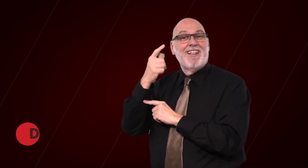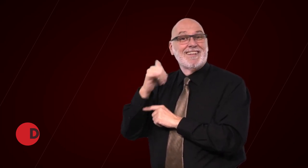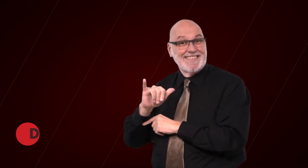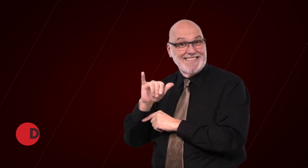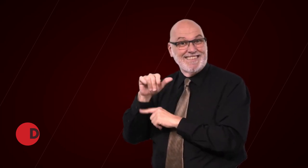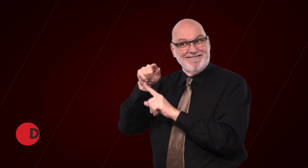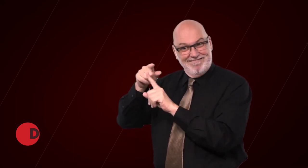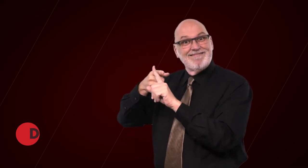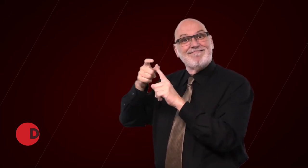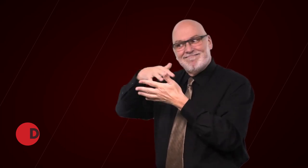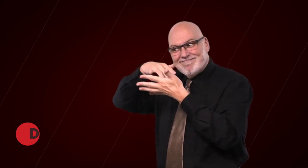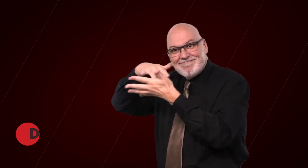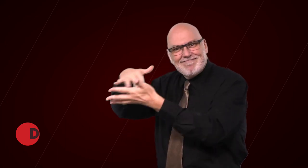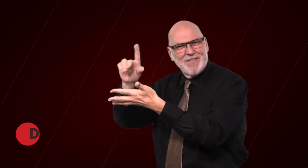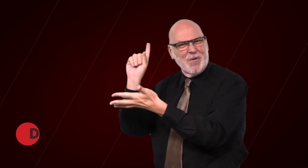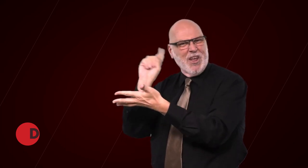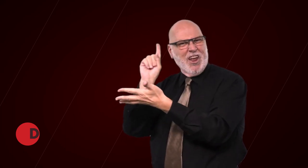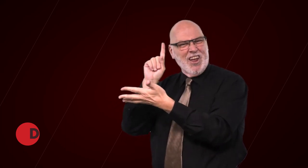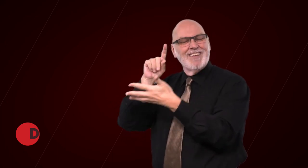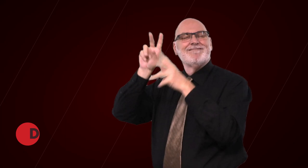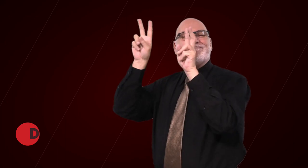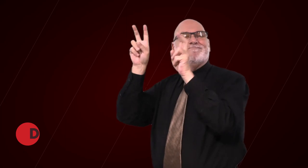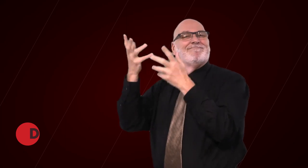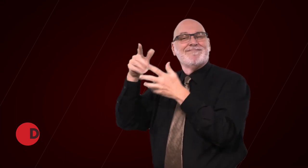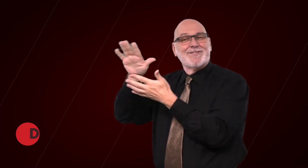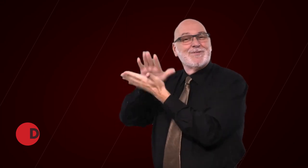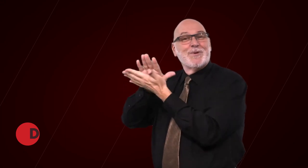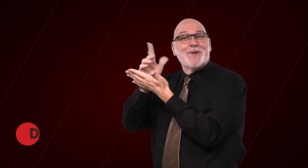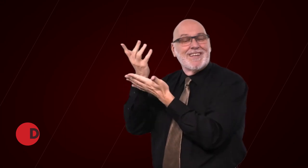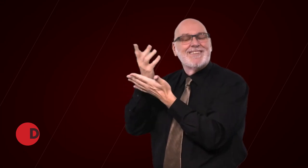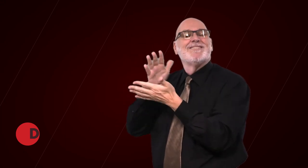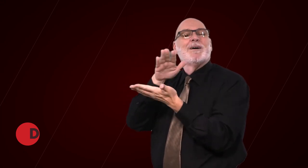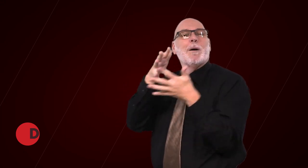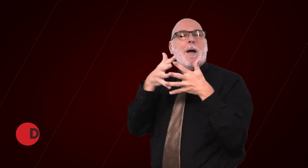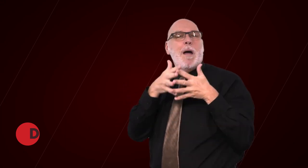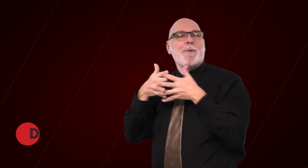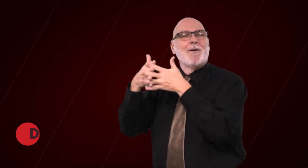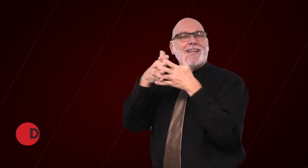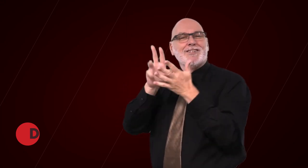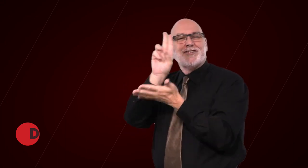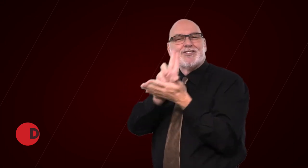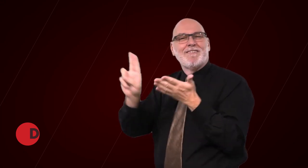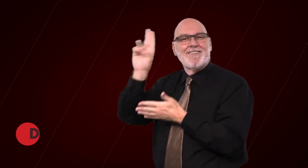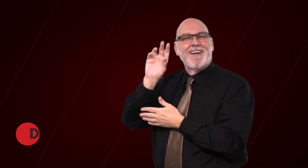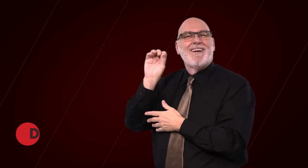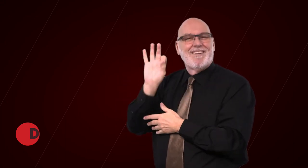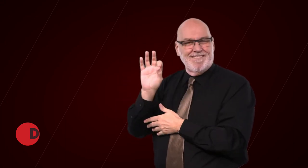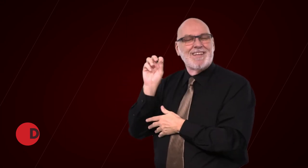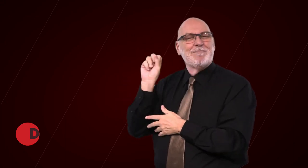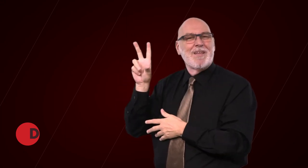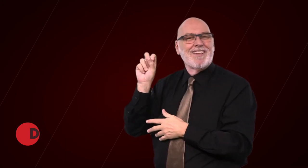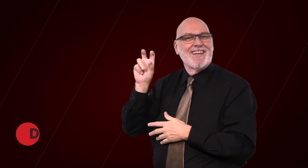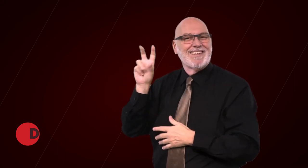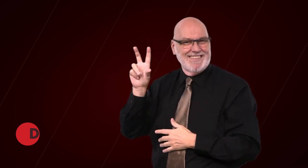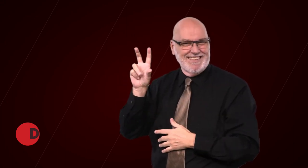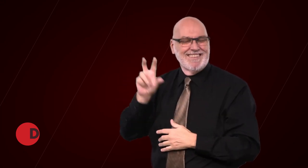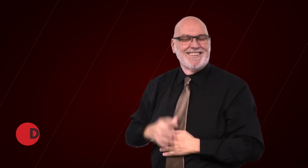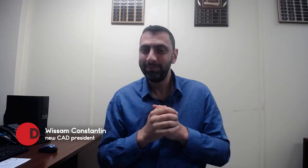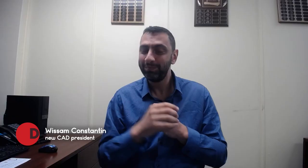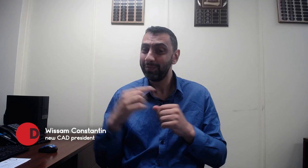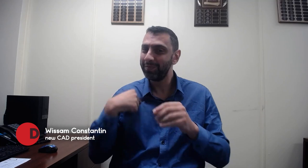in Microbiology and Immunology from American University of Beirut.